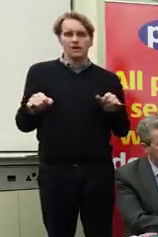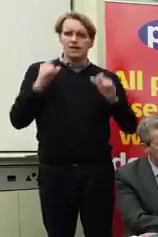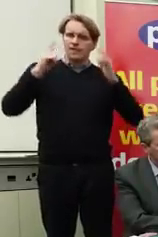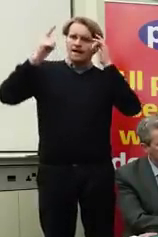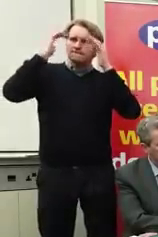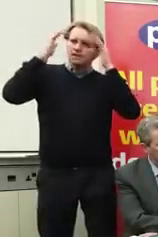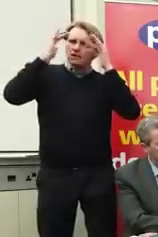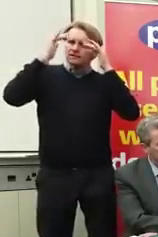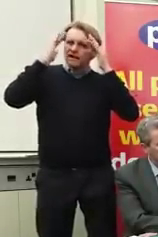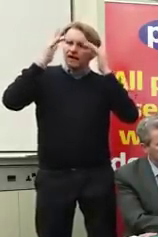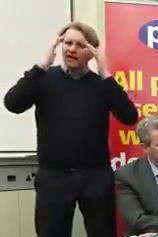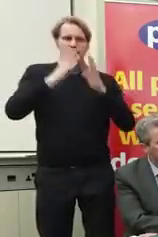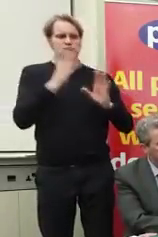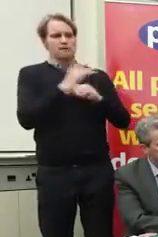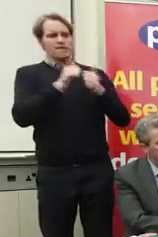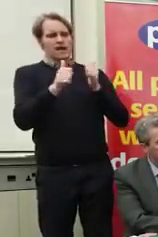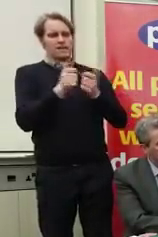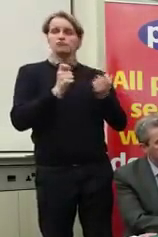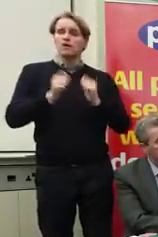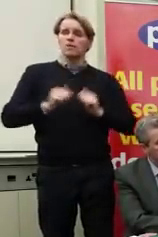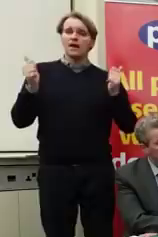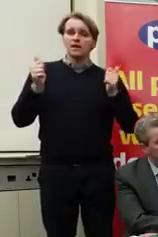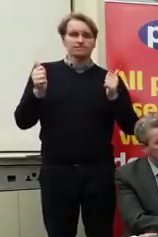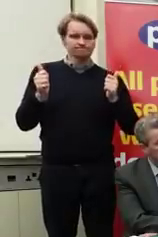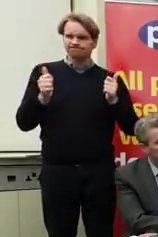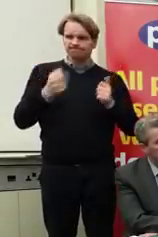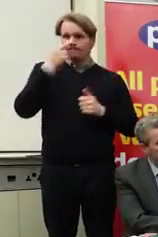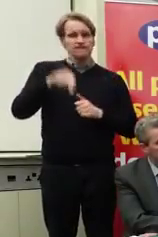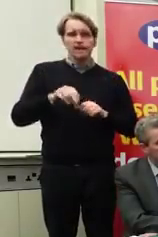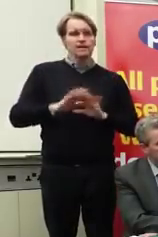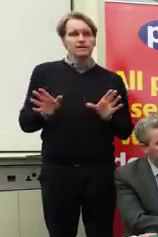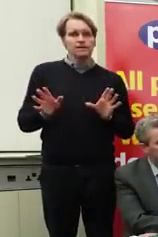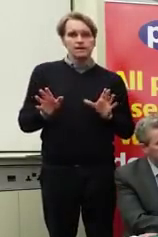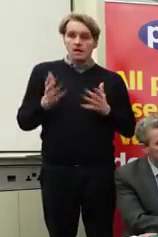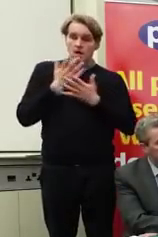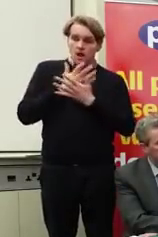has been proven to be just untrue and a lot of people unfortunately were misled or